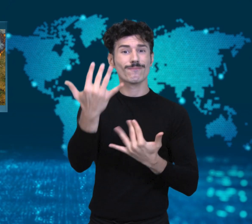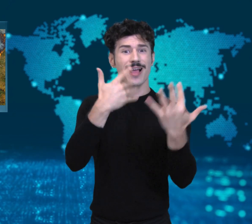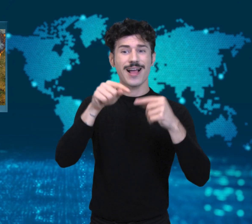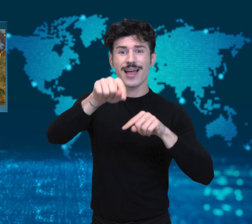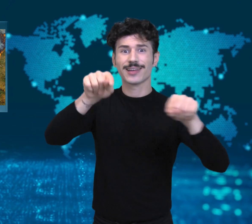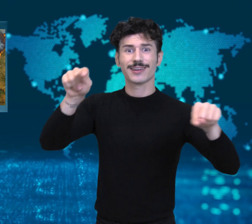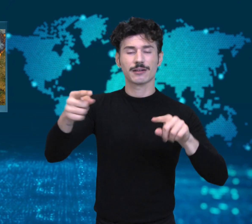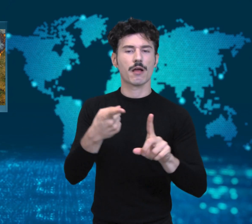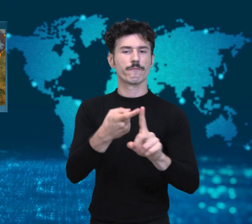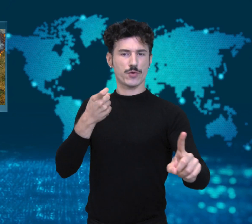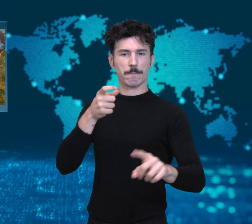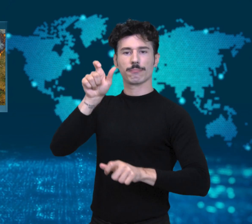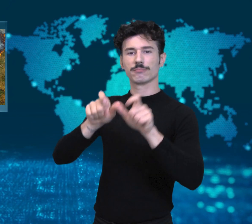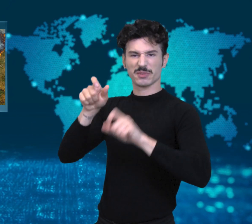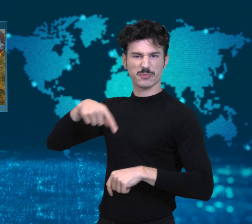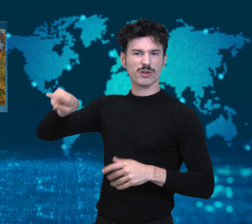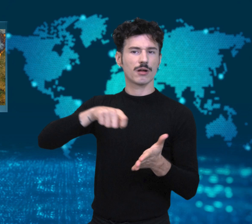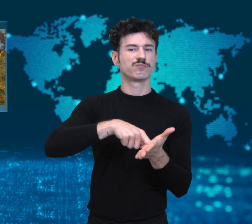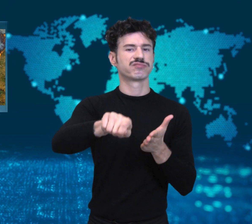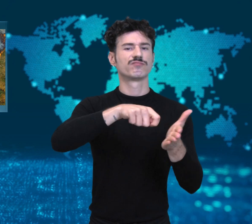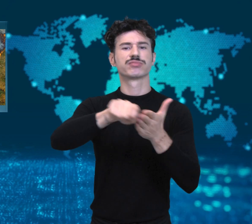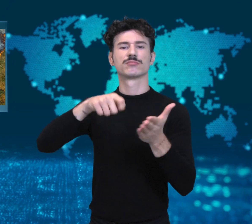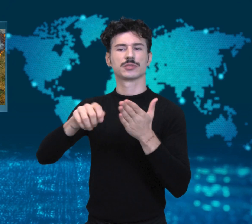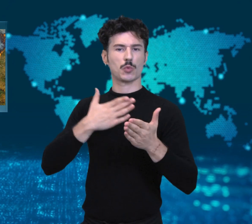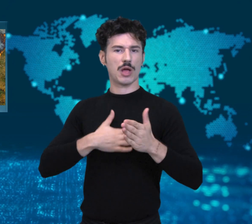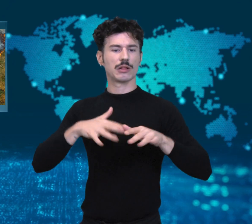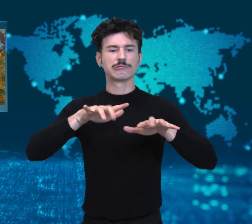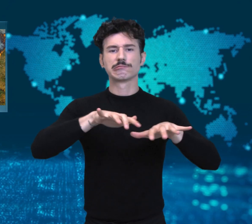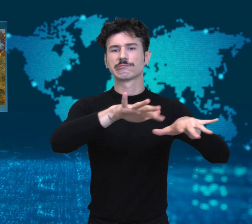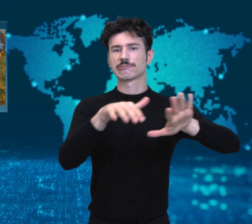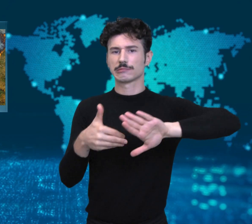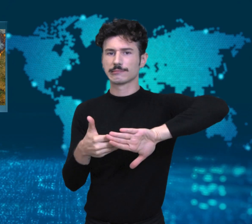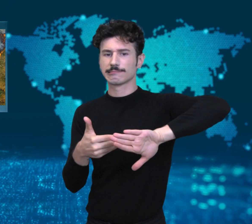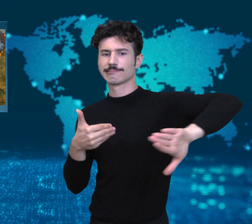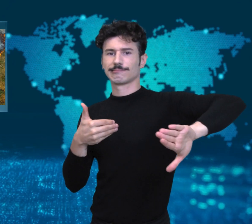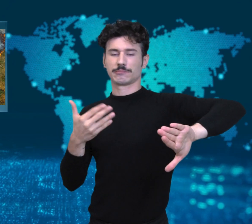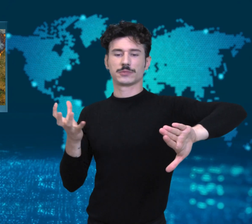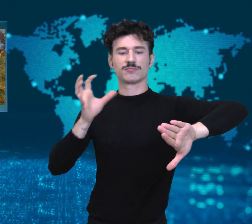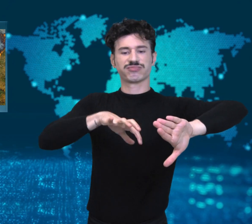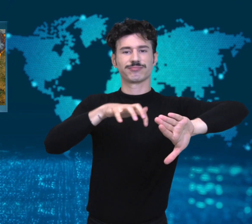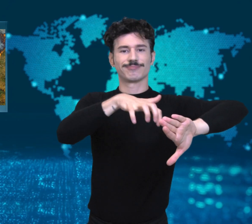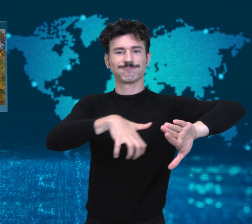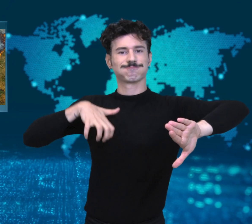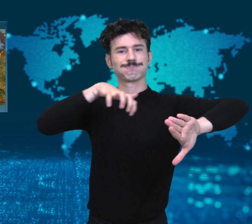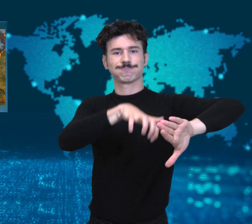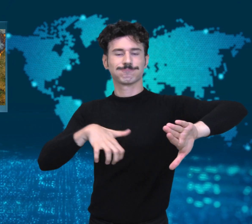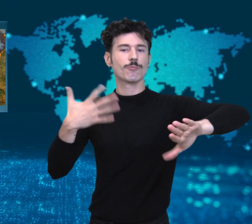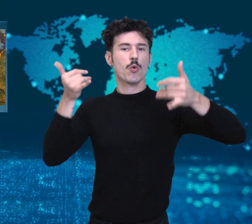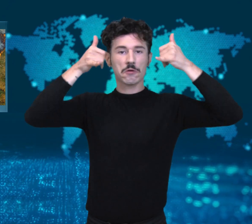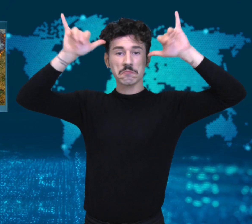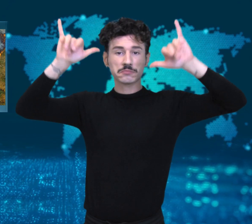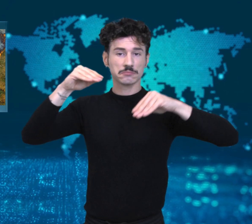Many of those fires are set by land-owners and ranchers who want to